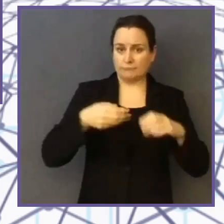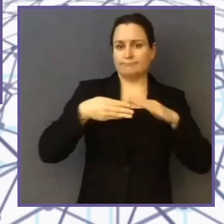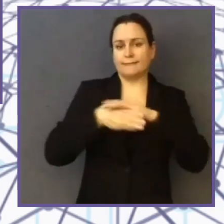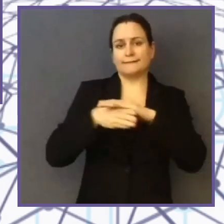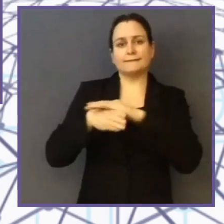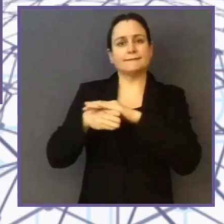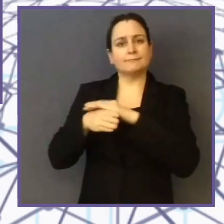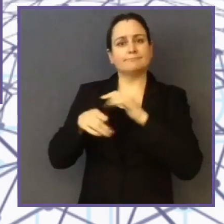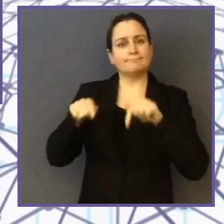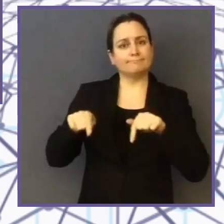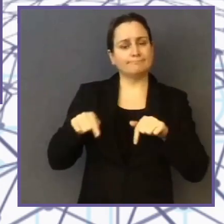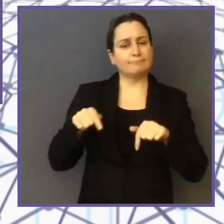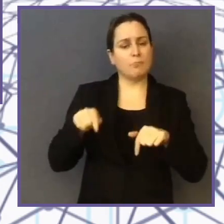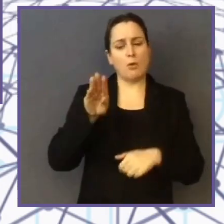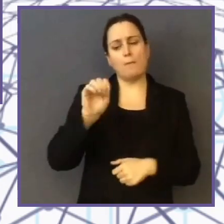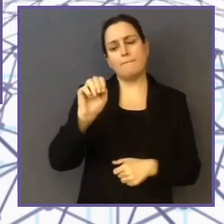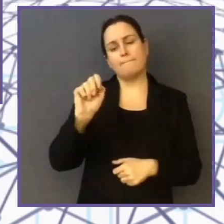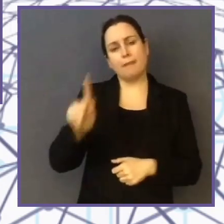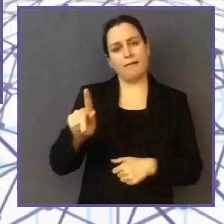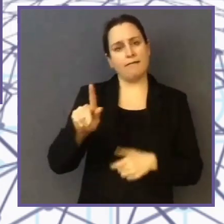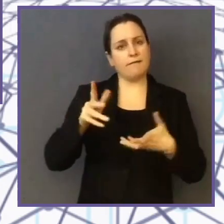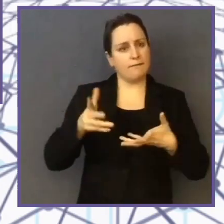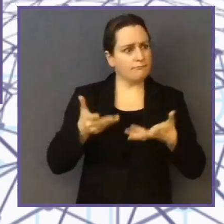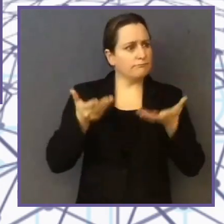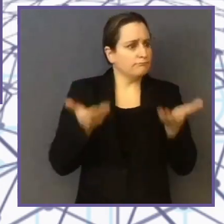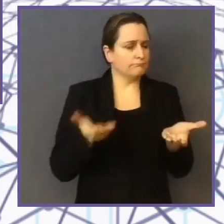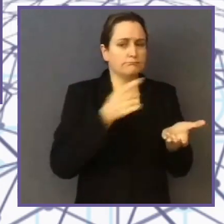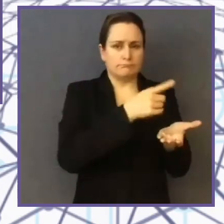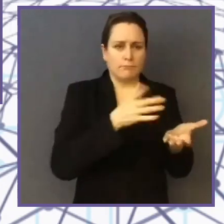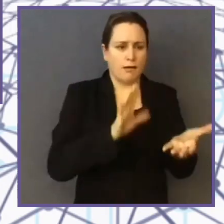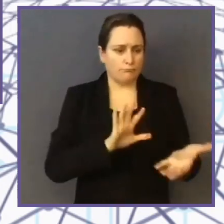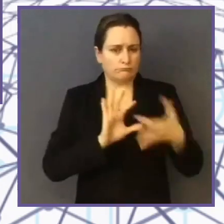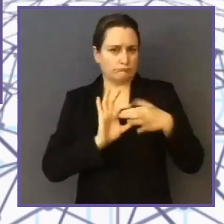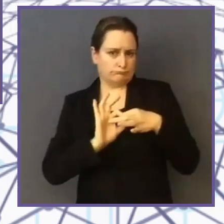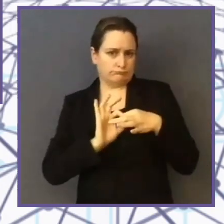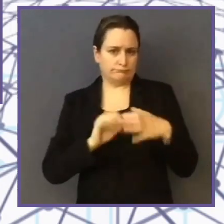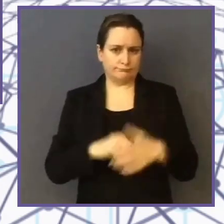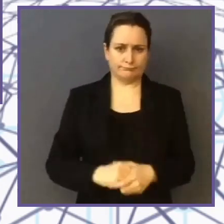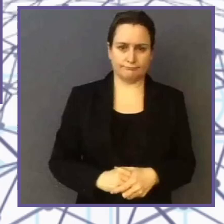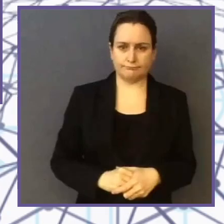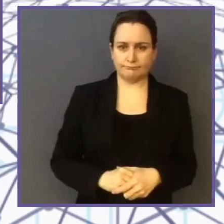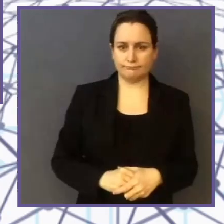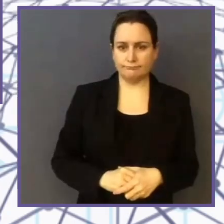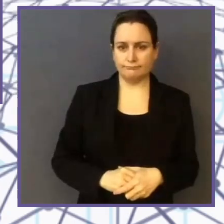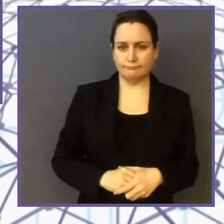of the company or the organisation. And of course, one of the largest elements